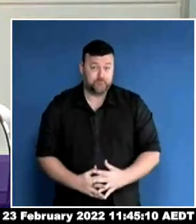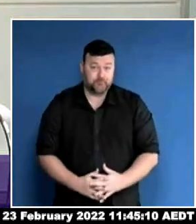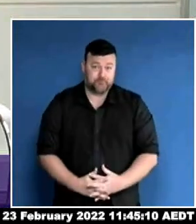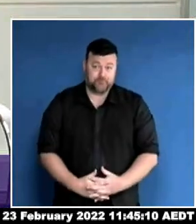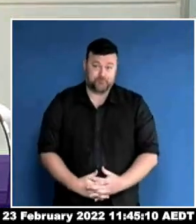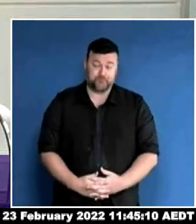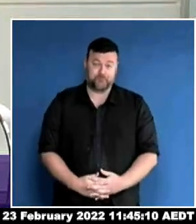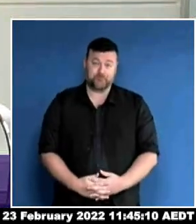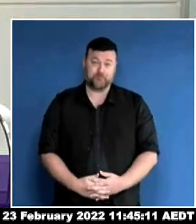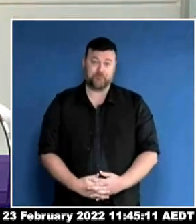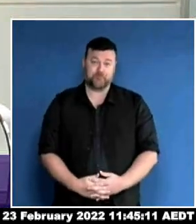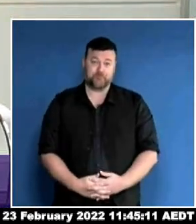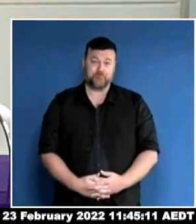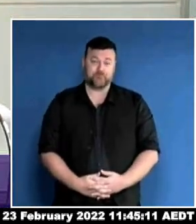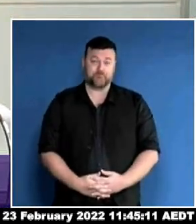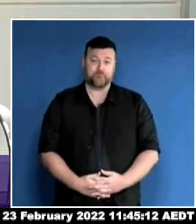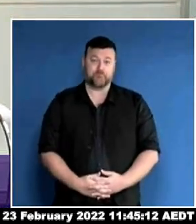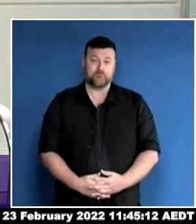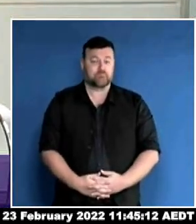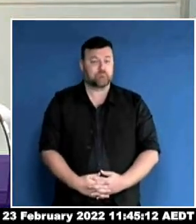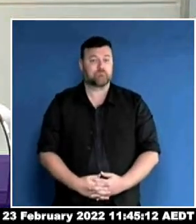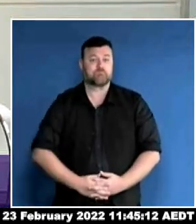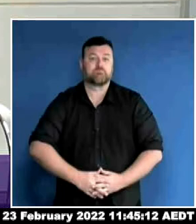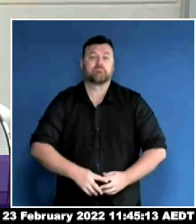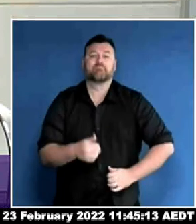Yes. Simon speaking.